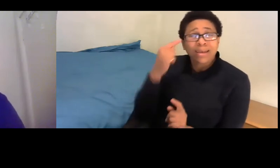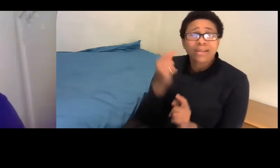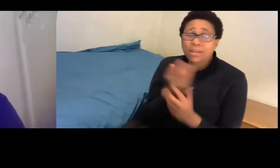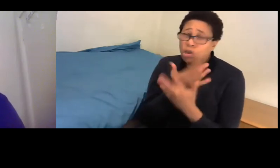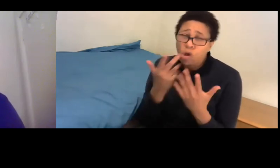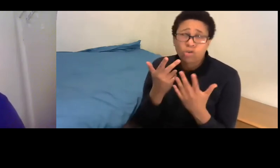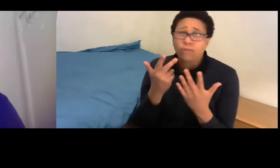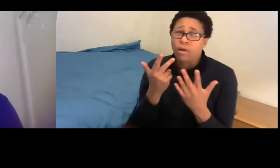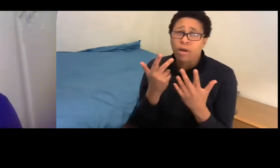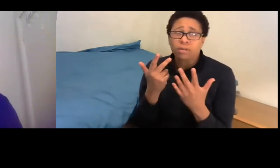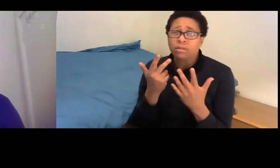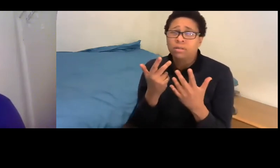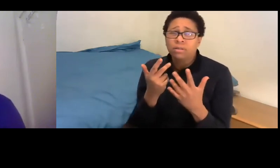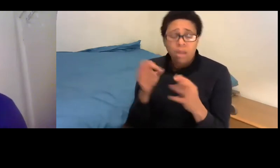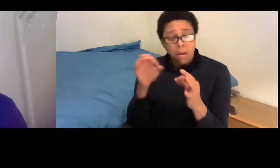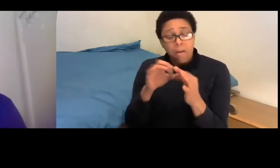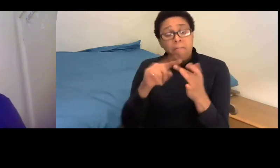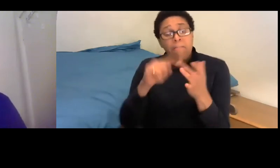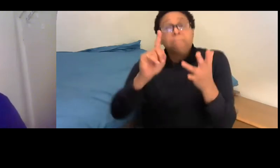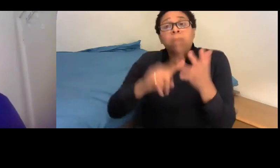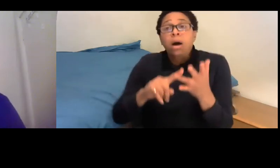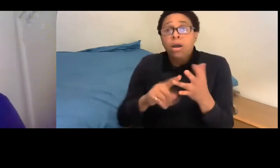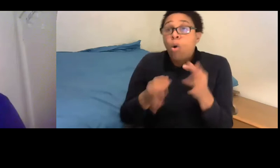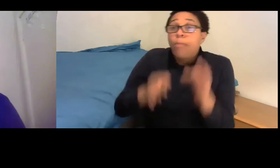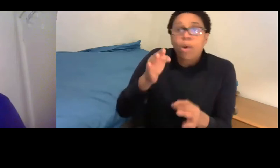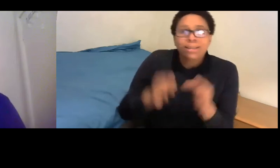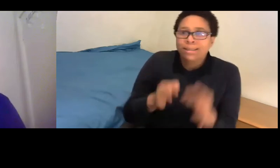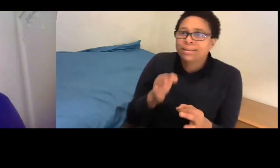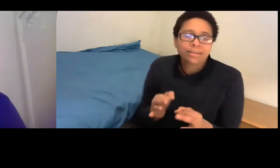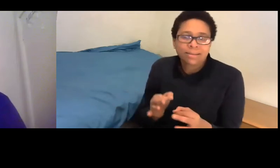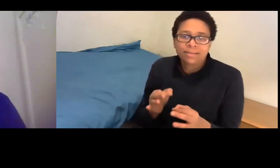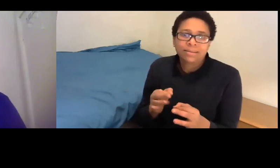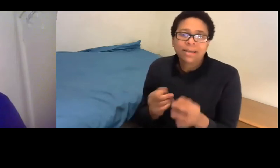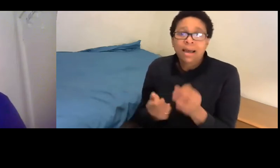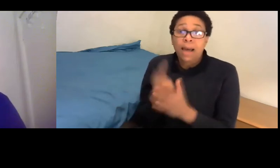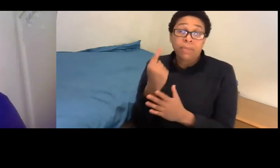in Malaysia. I'm not equipped to do that at the moment, because I